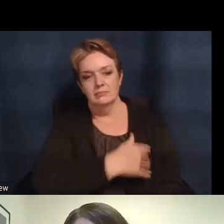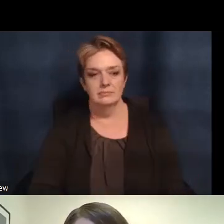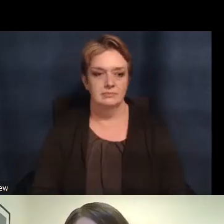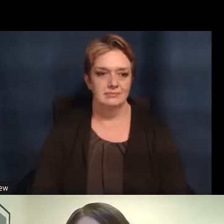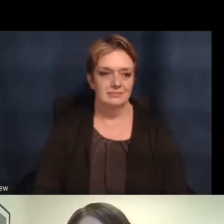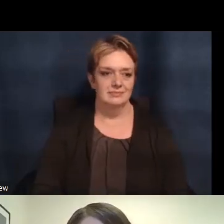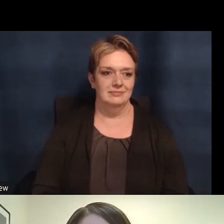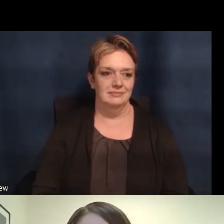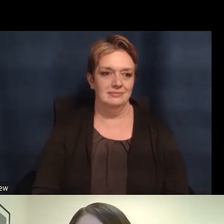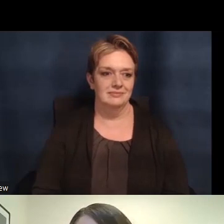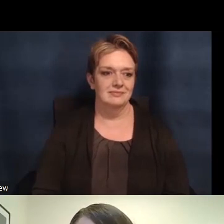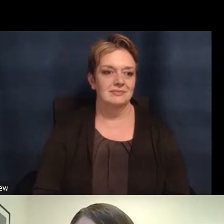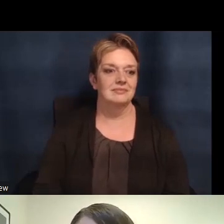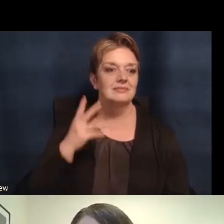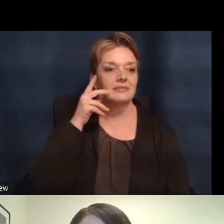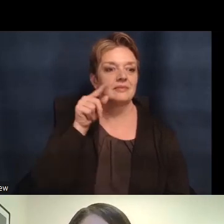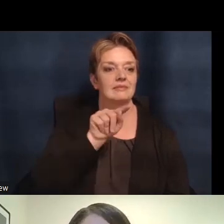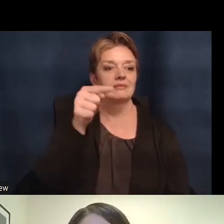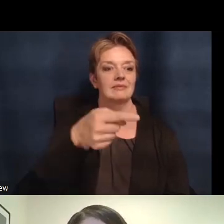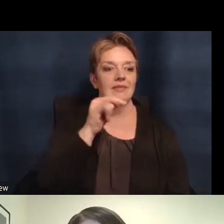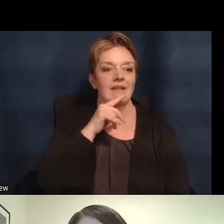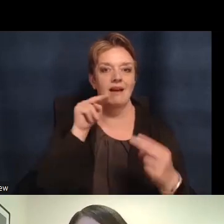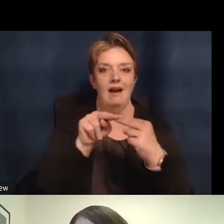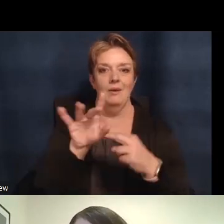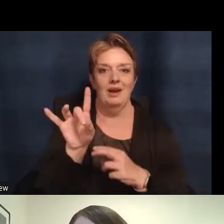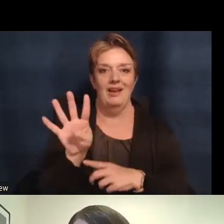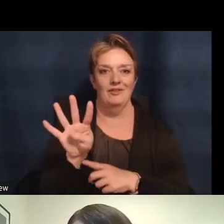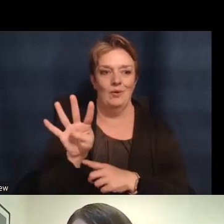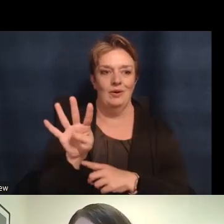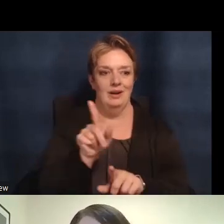So down below is Highway 84, and it's wrapping right around Abiquiú mesa.